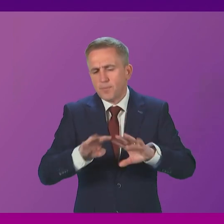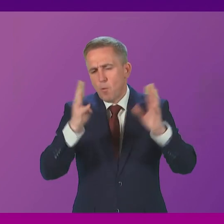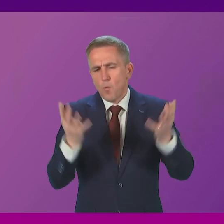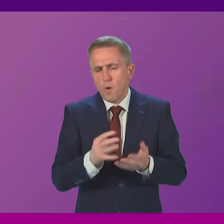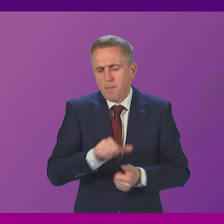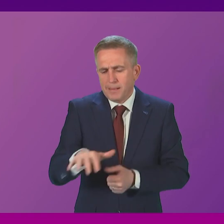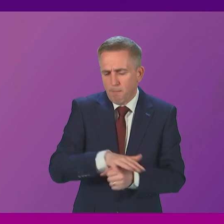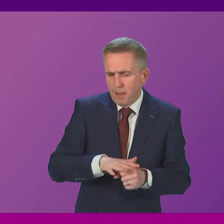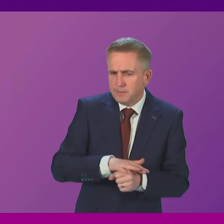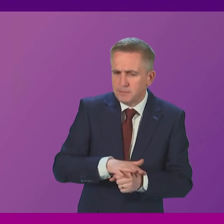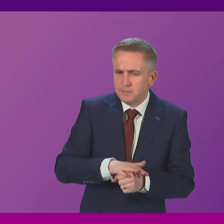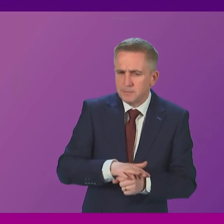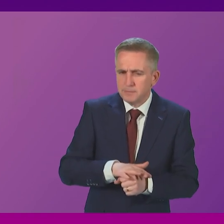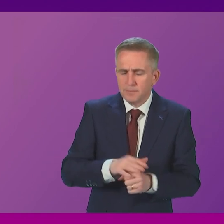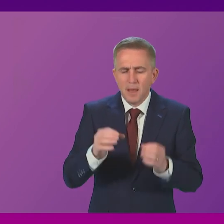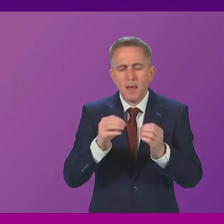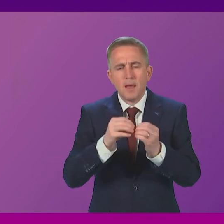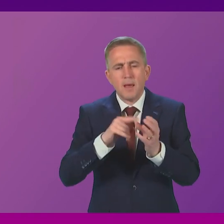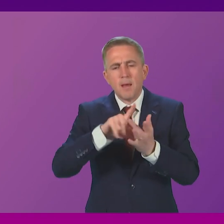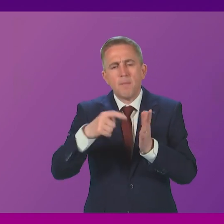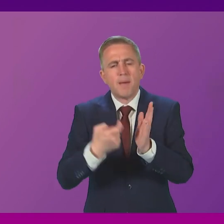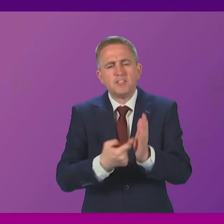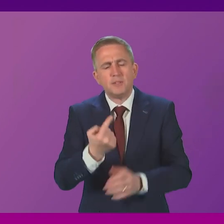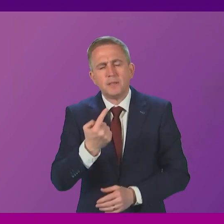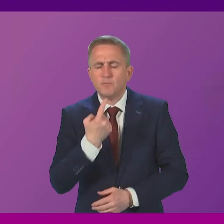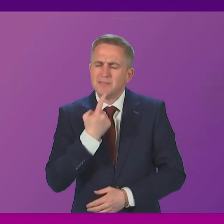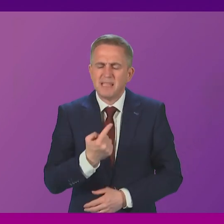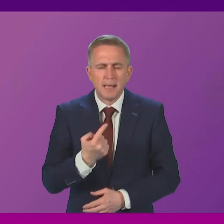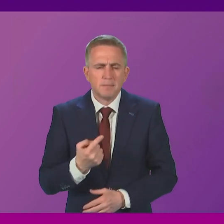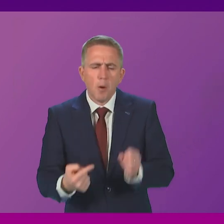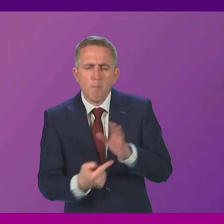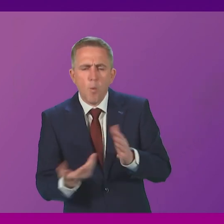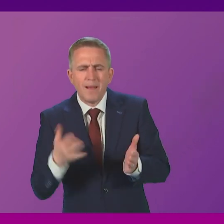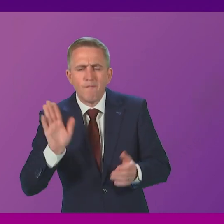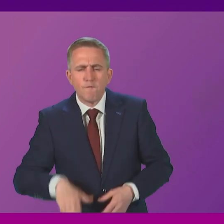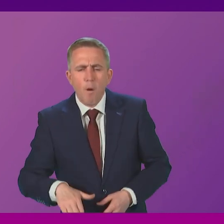He used to say that it is not important where you come from; what matters is where we are